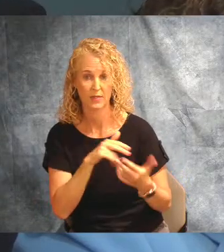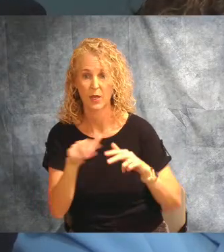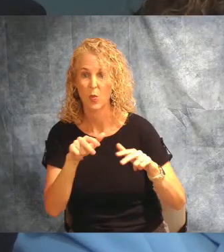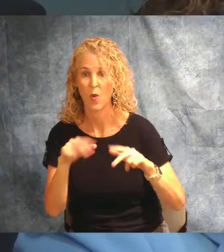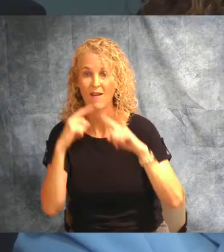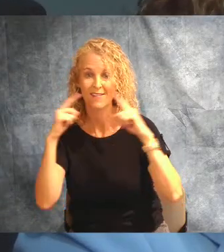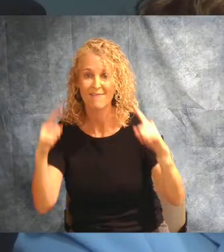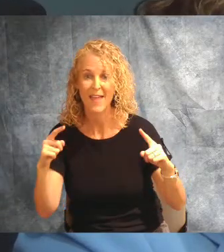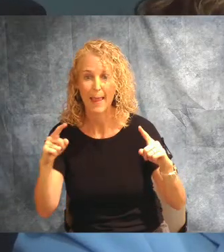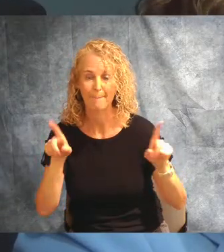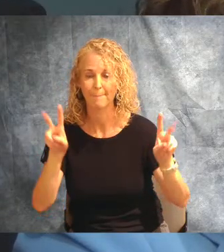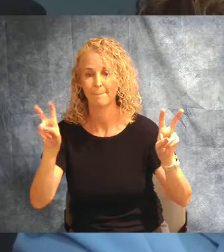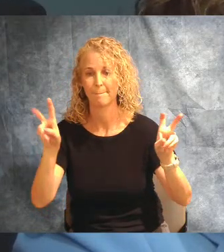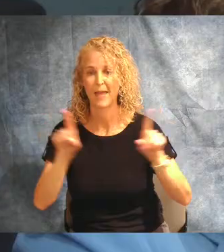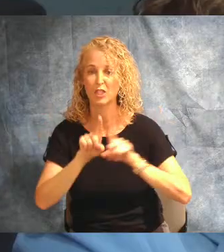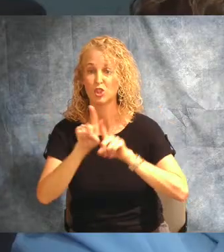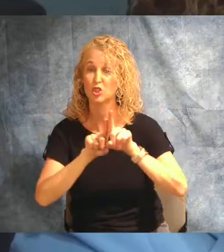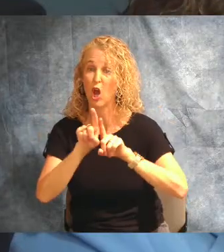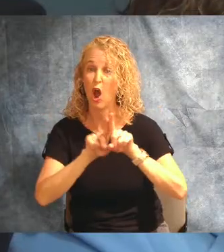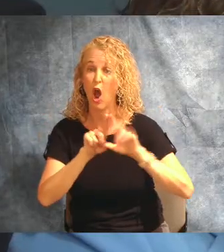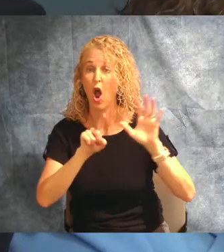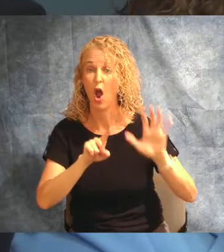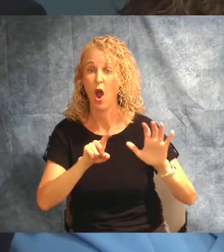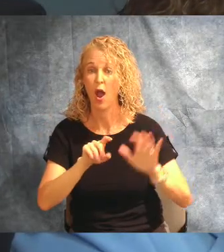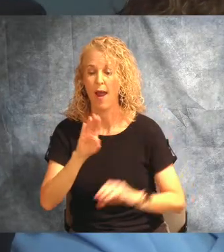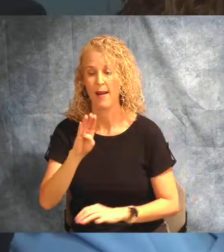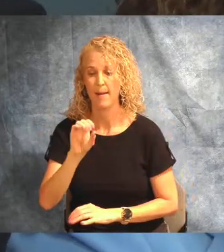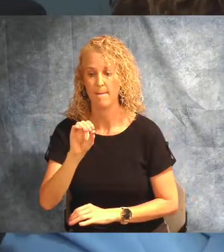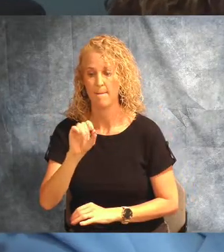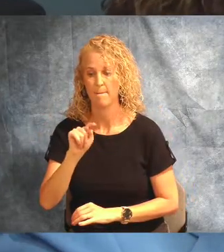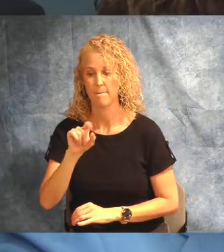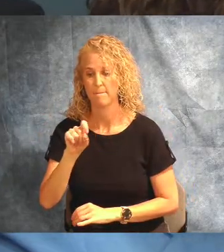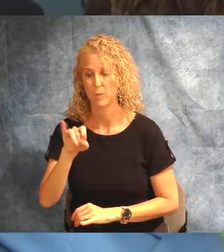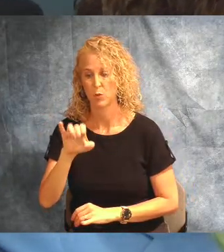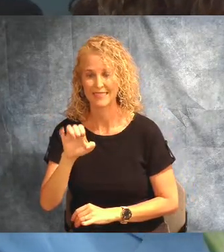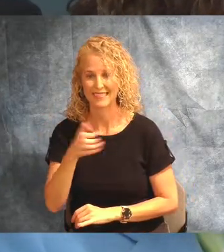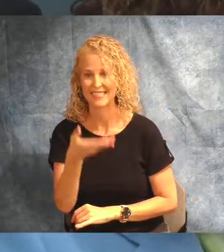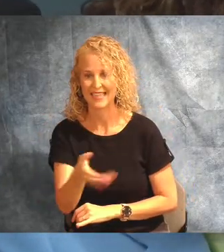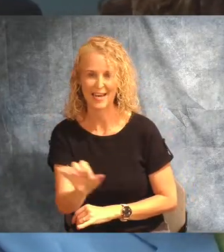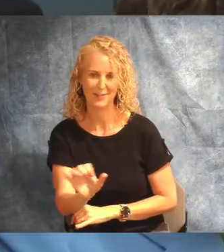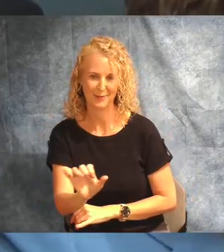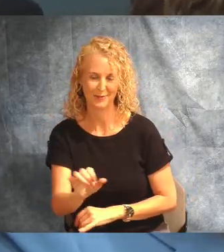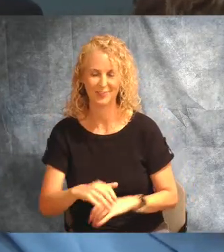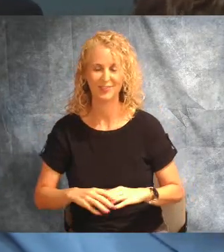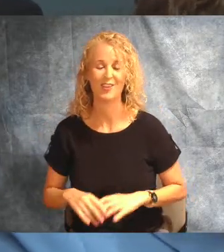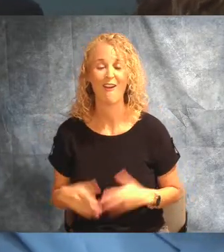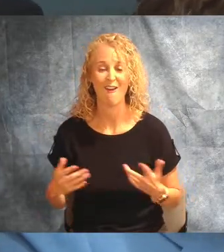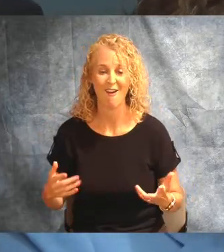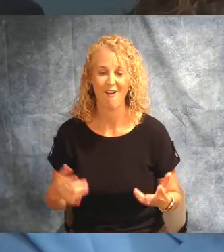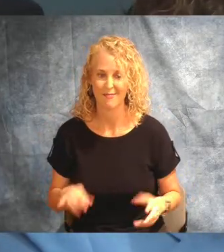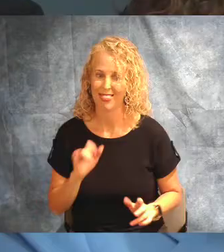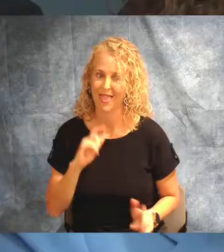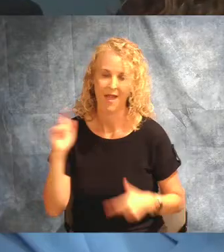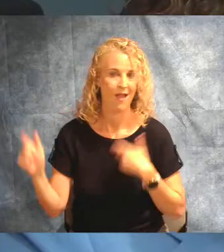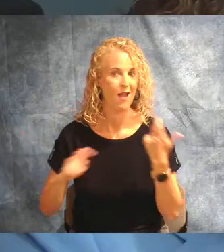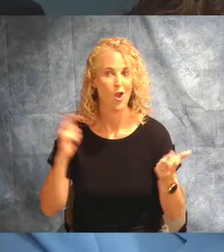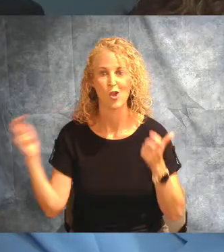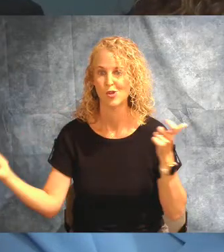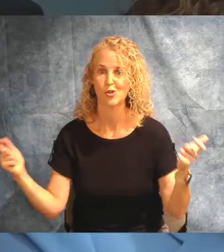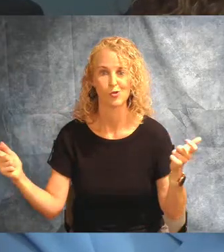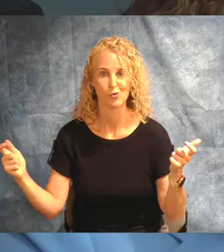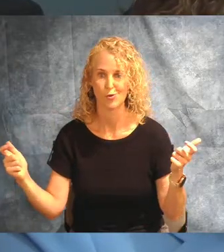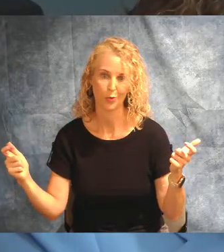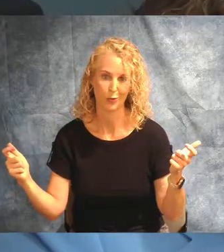Star along with Booy's Paraphernelia and some of the others. so that is a huge huge deal. So want